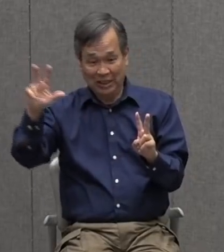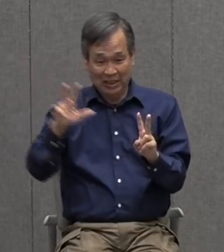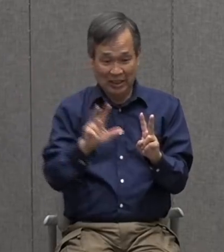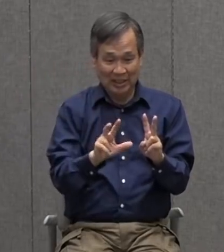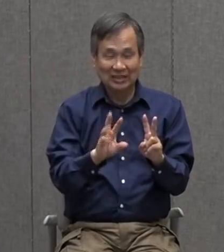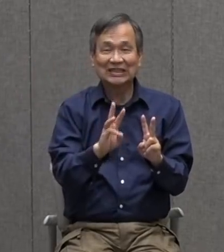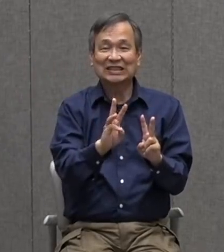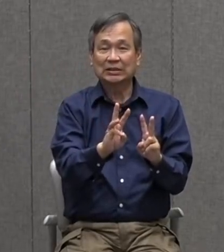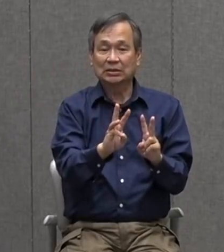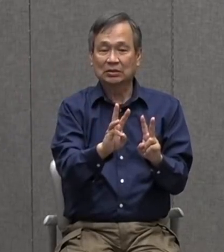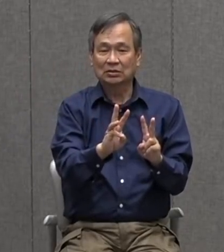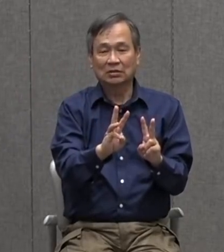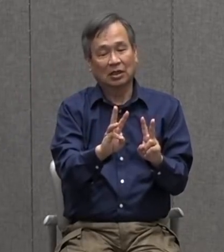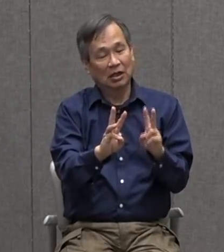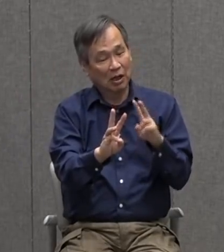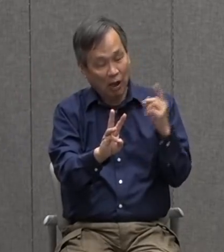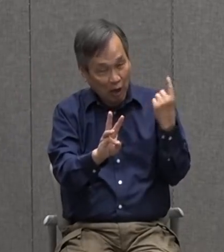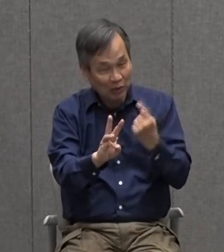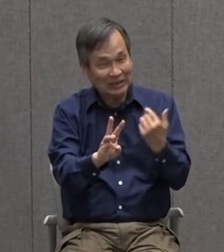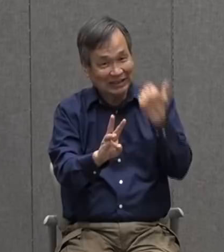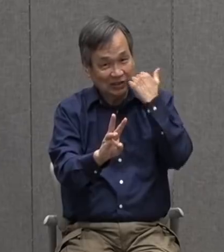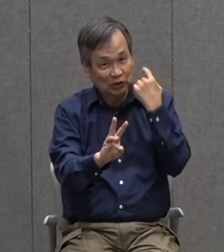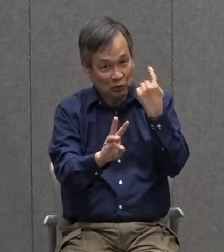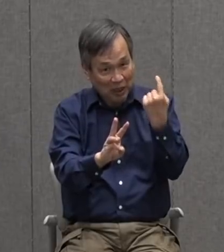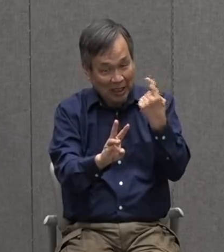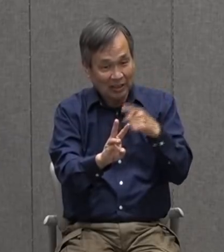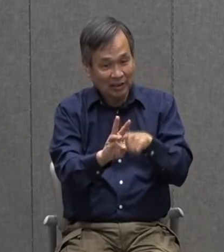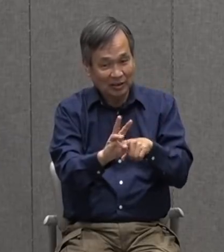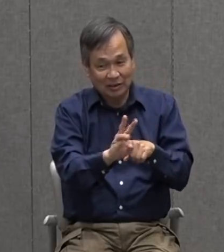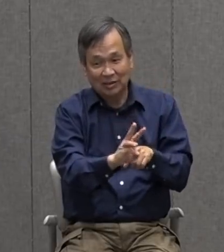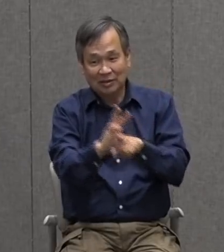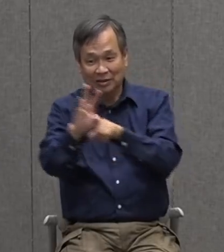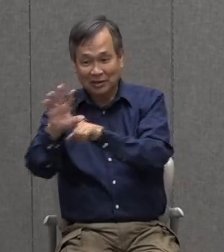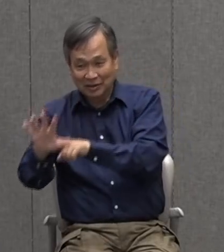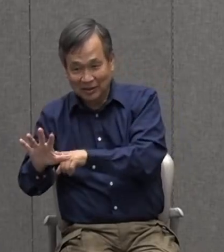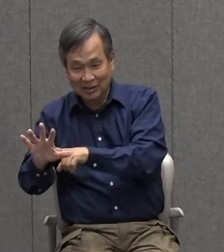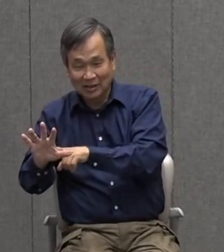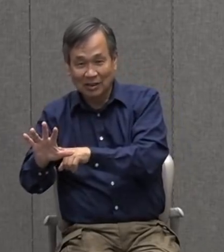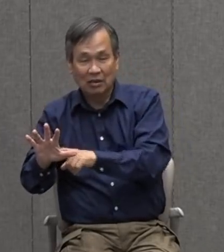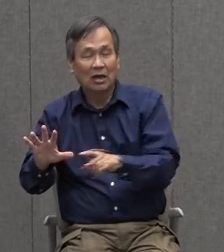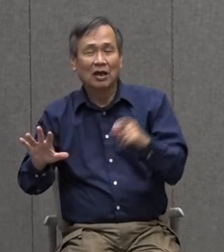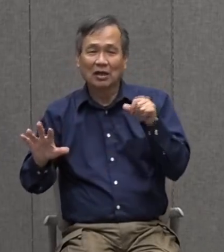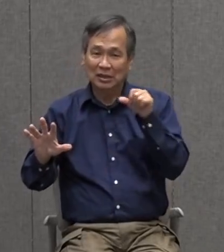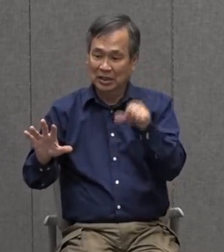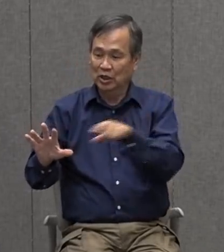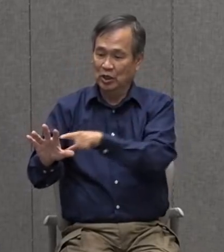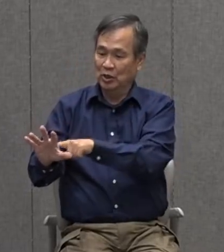Jack eats one seed, so we have five and we will continue this right?